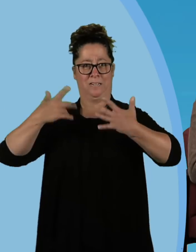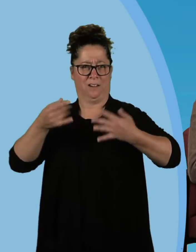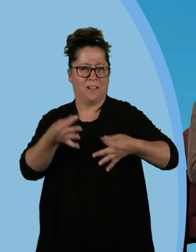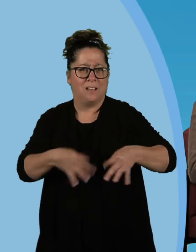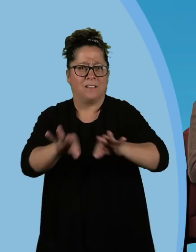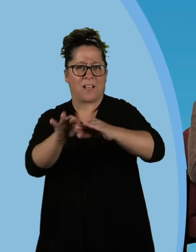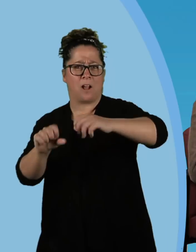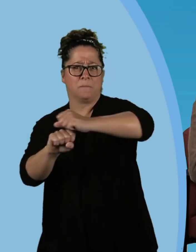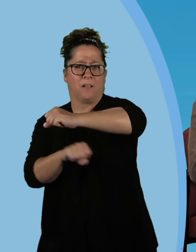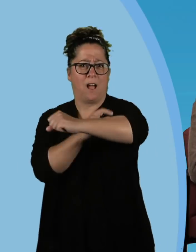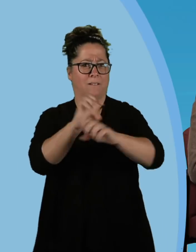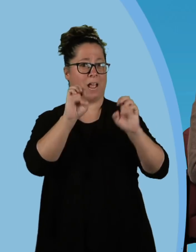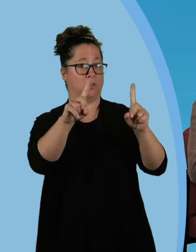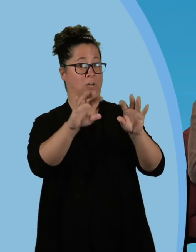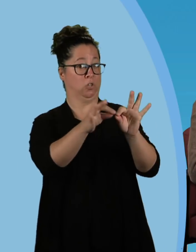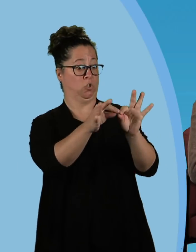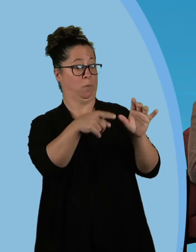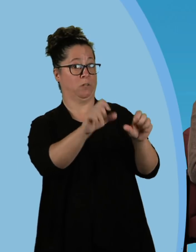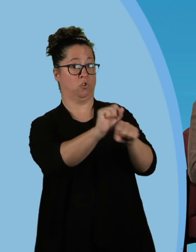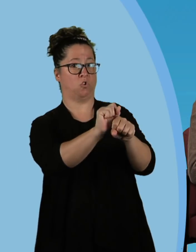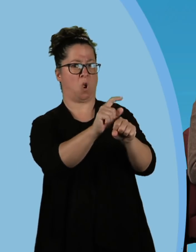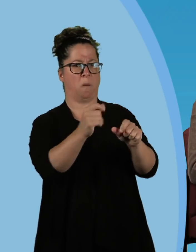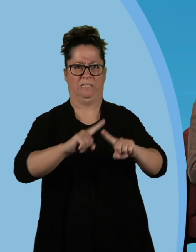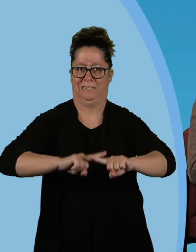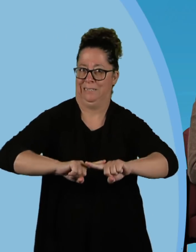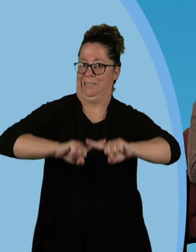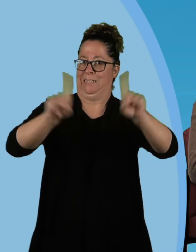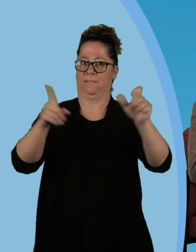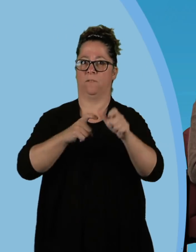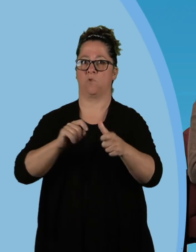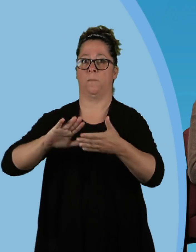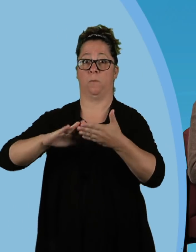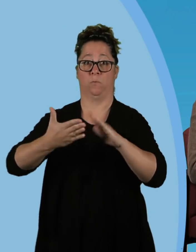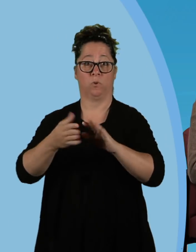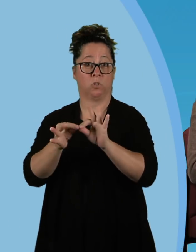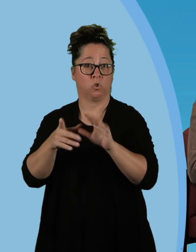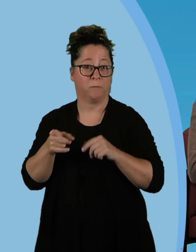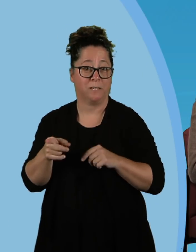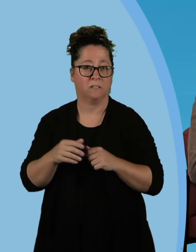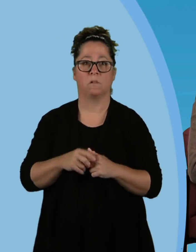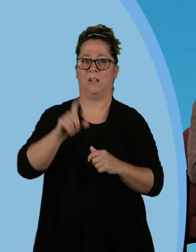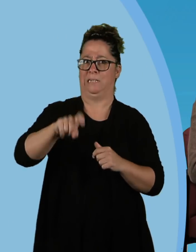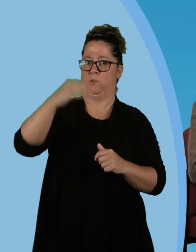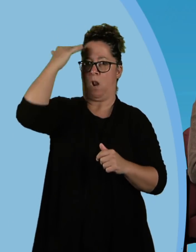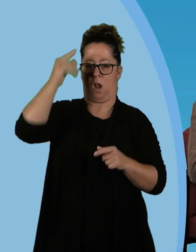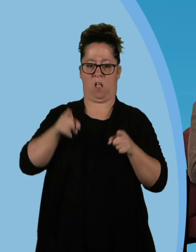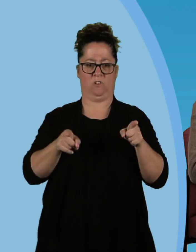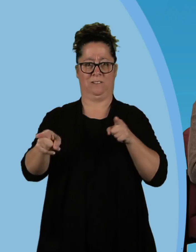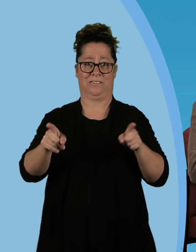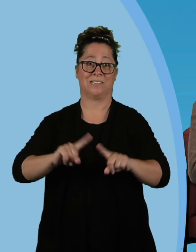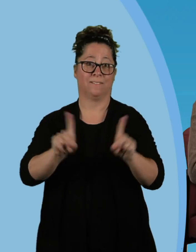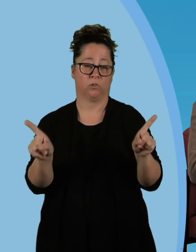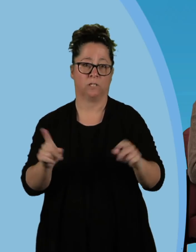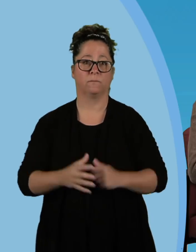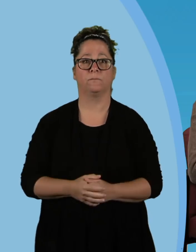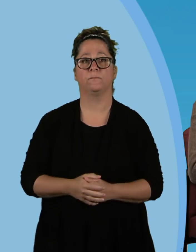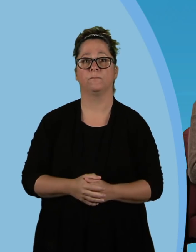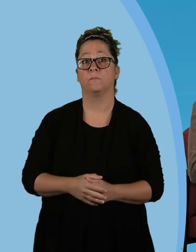So, for me, a fundamental premise is that educational interpreters' jobs are quite different from those of community interpreters